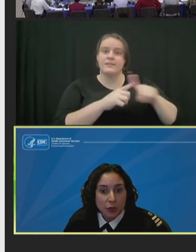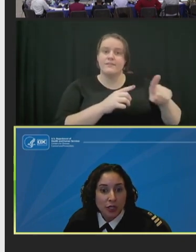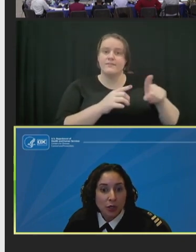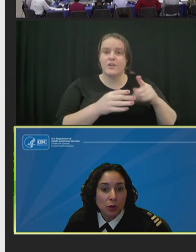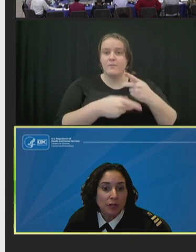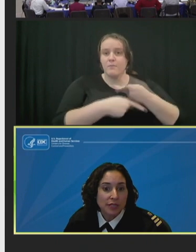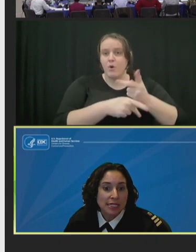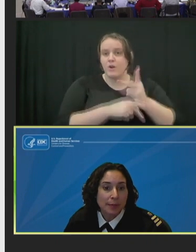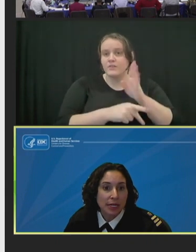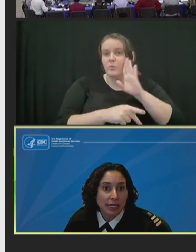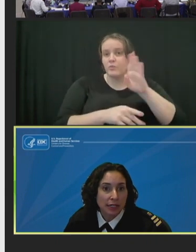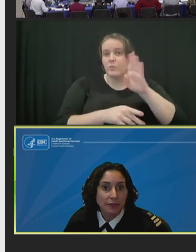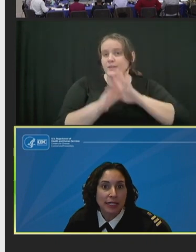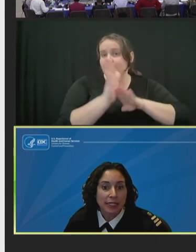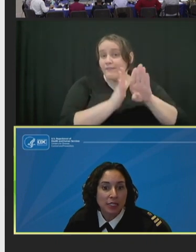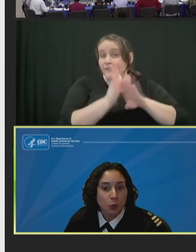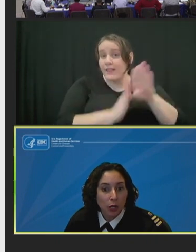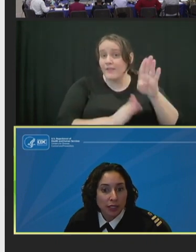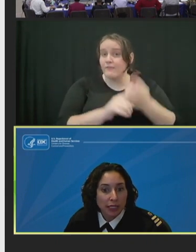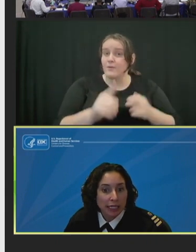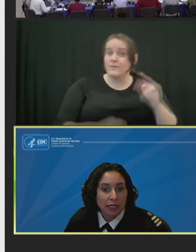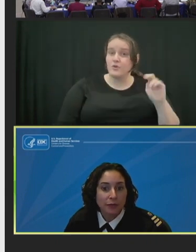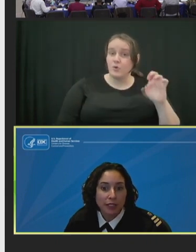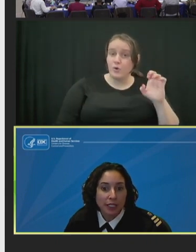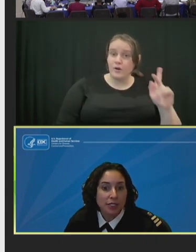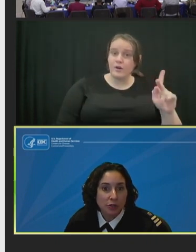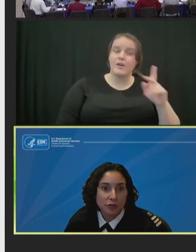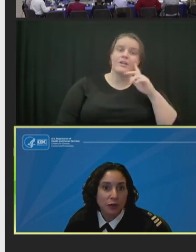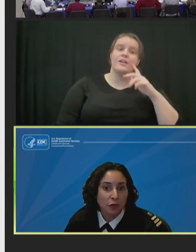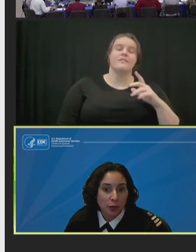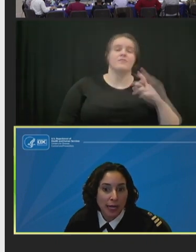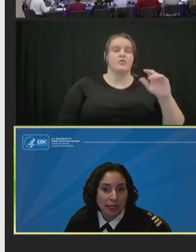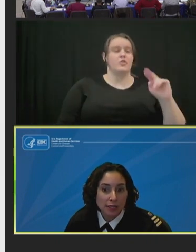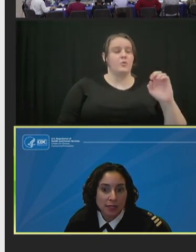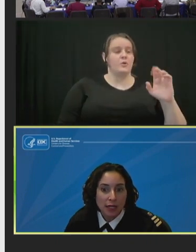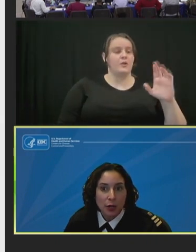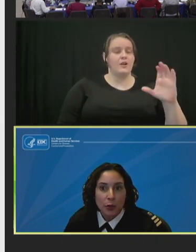with the goal of disseminating findings broadly in various useful formats. We